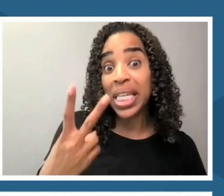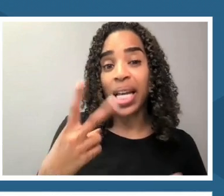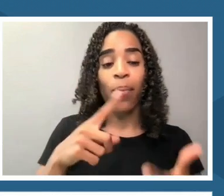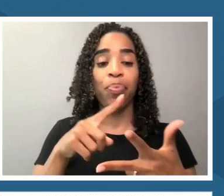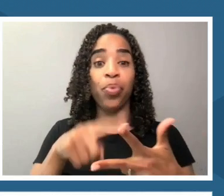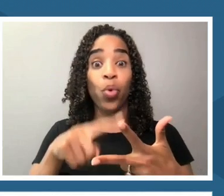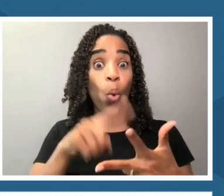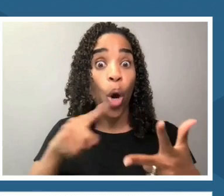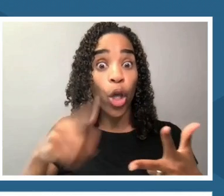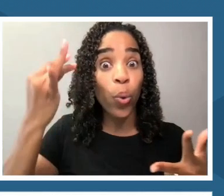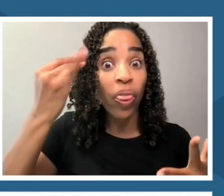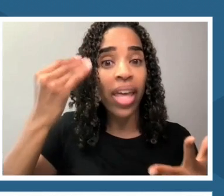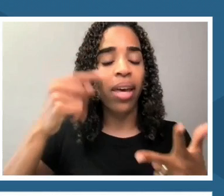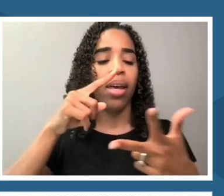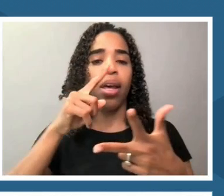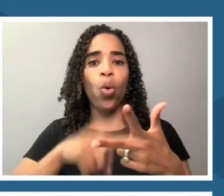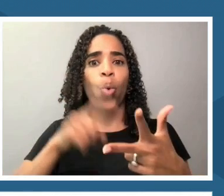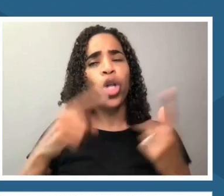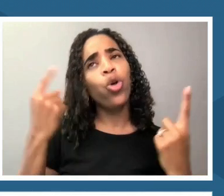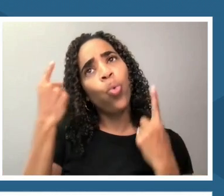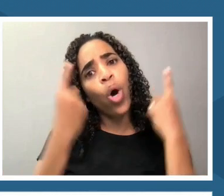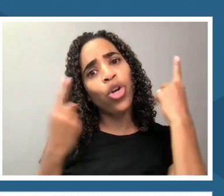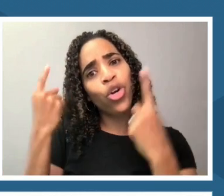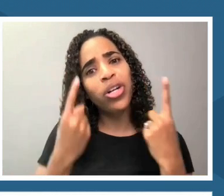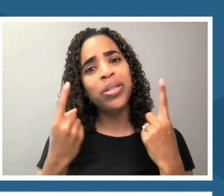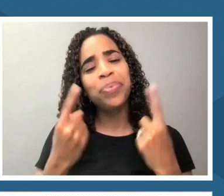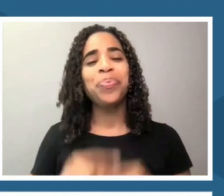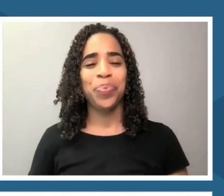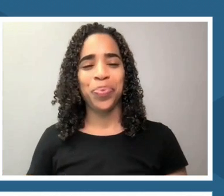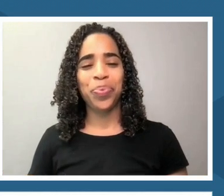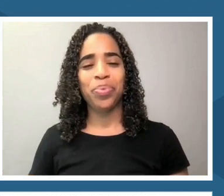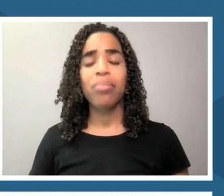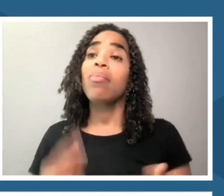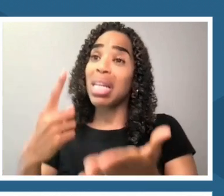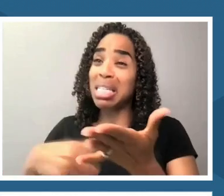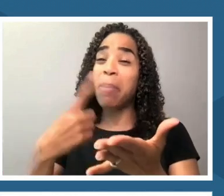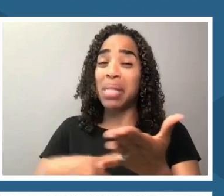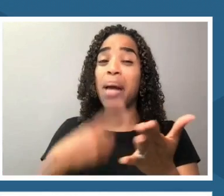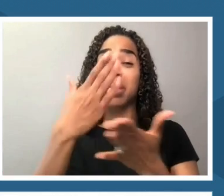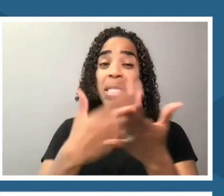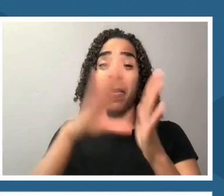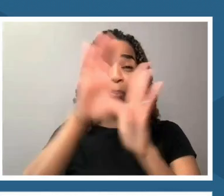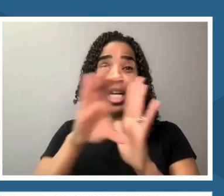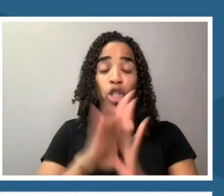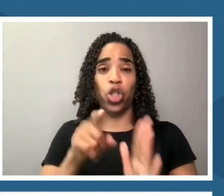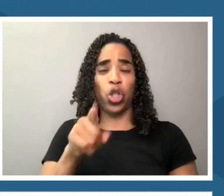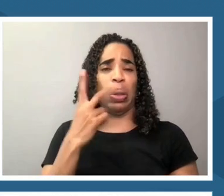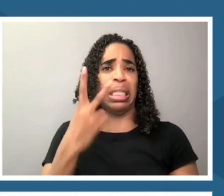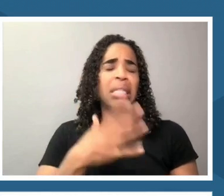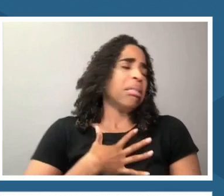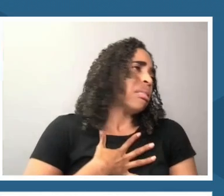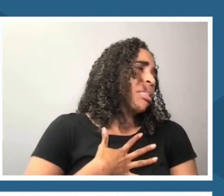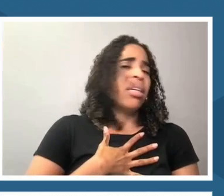lastly before we get started some of these objects can be difficult to look at so we encourage you to take care and